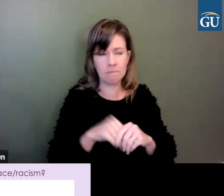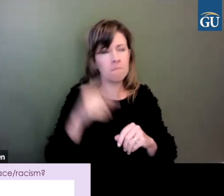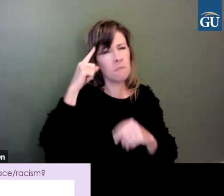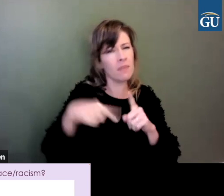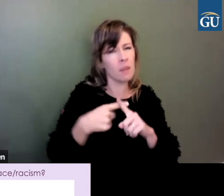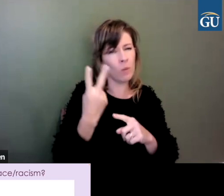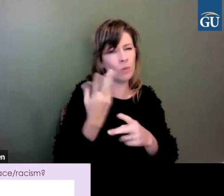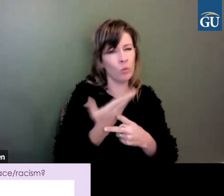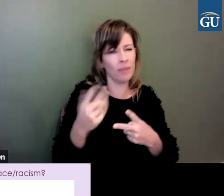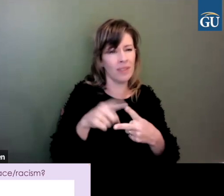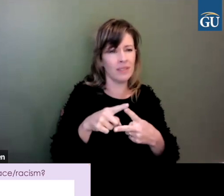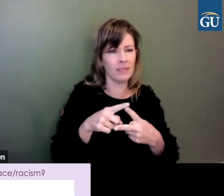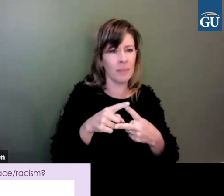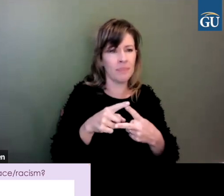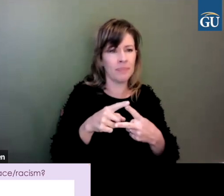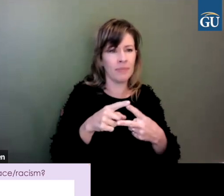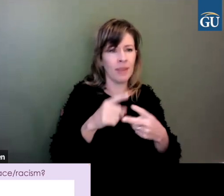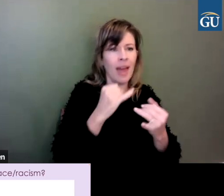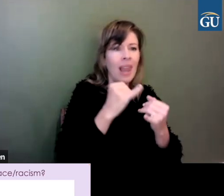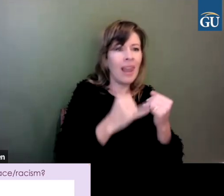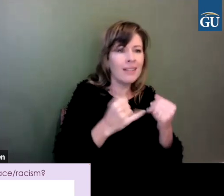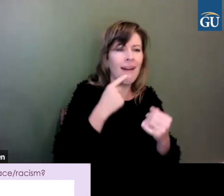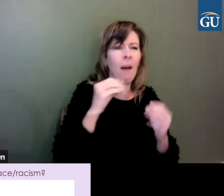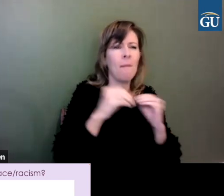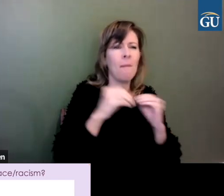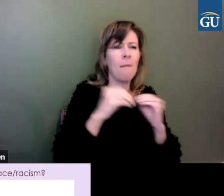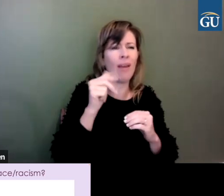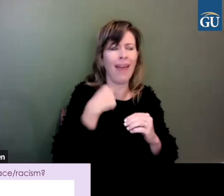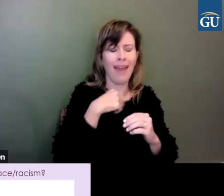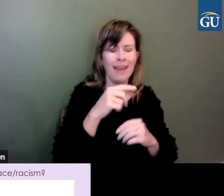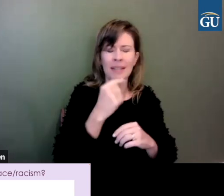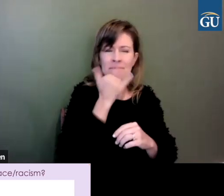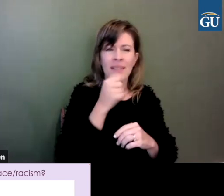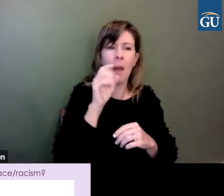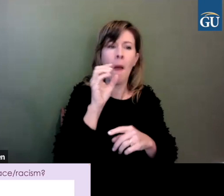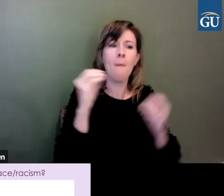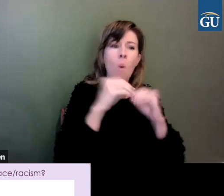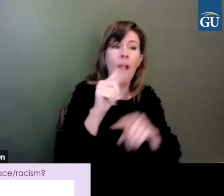, more than diverse